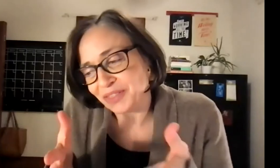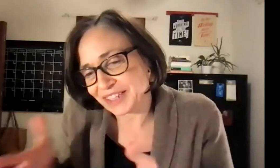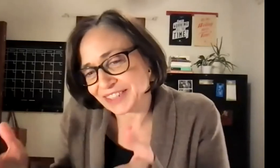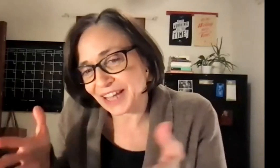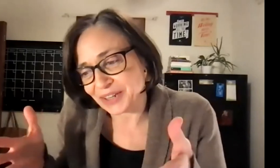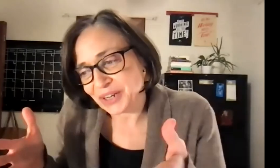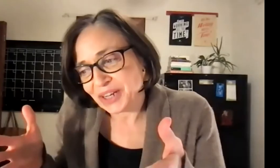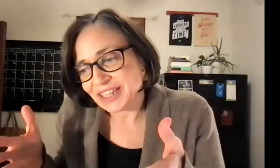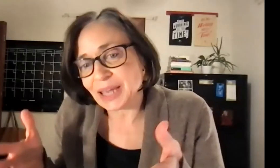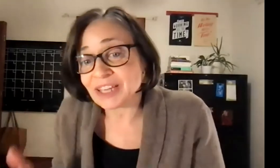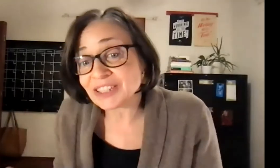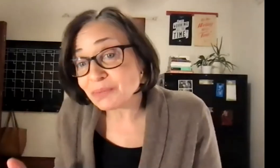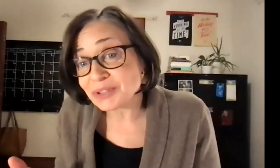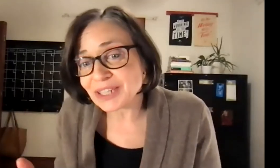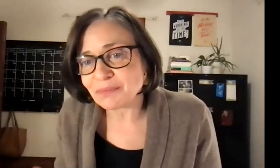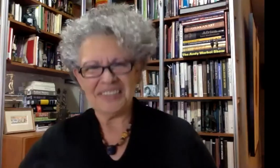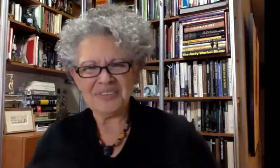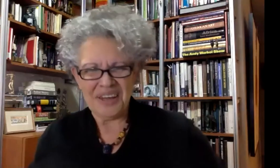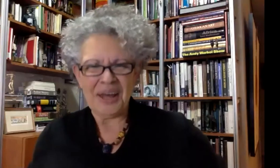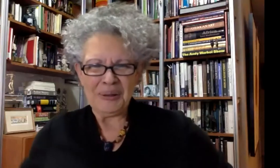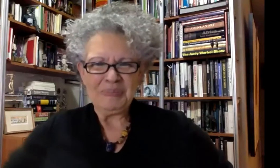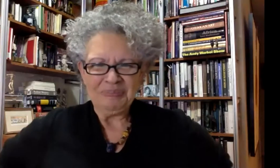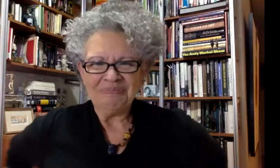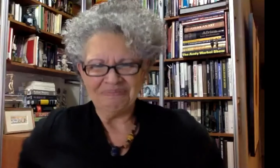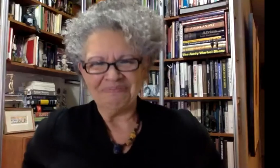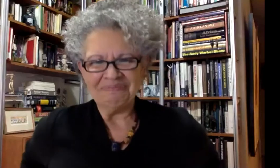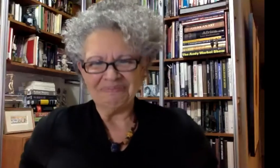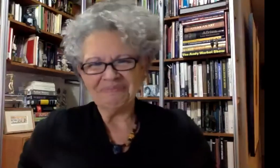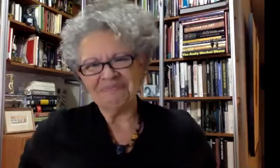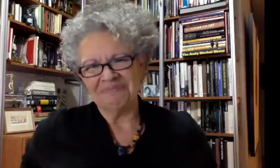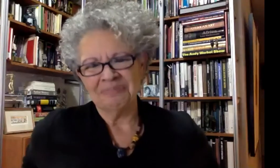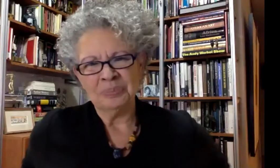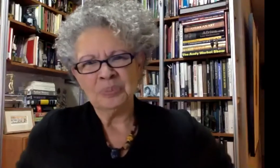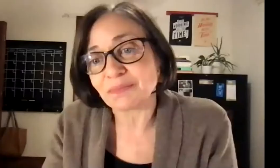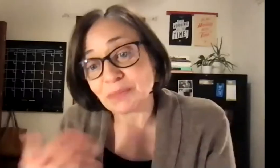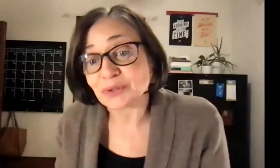The officers that have done it Black man getting money Yeah they hate to